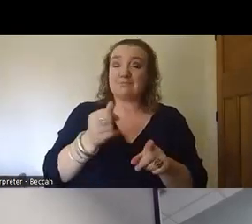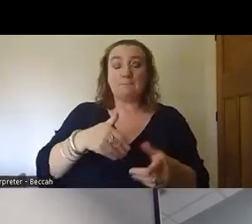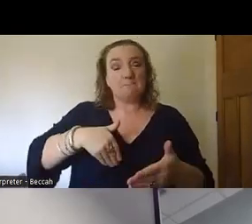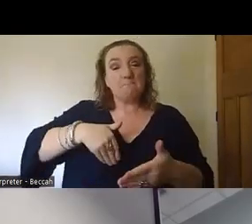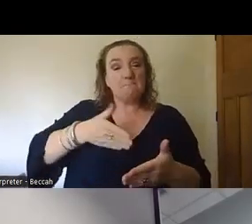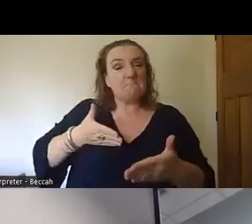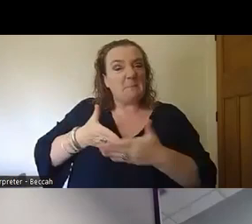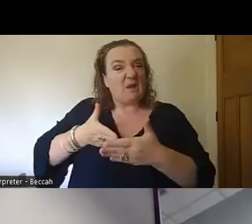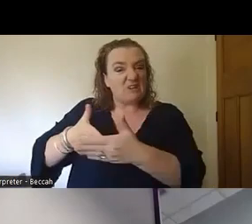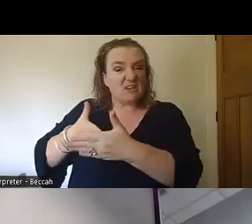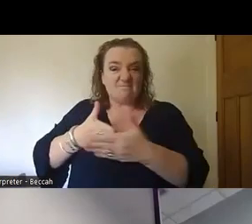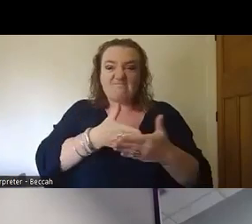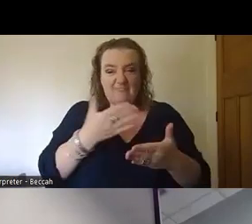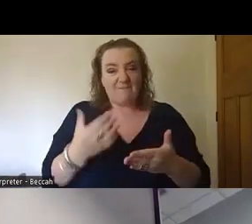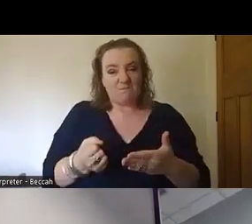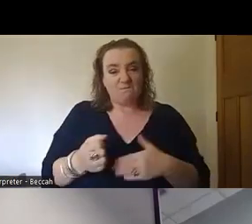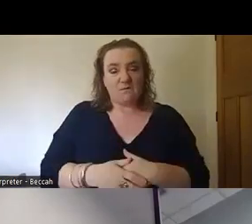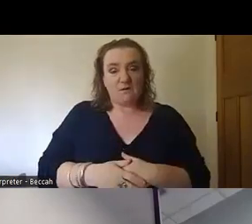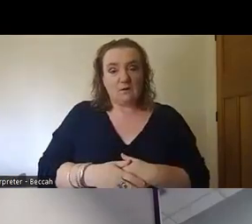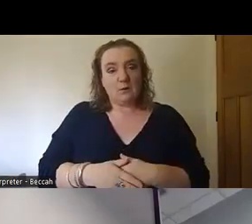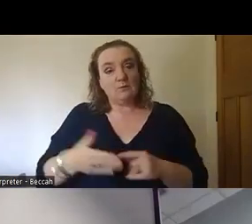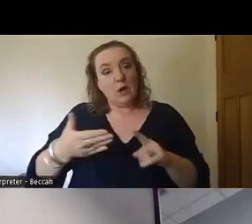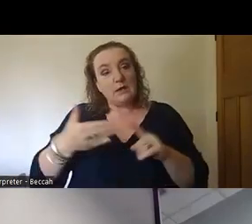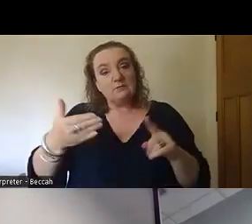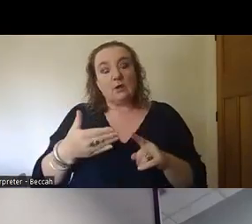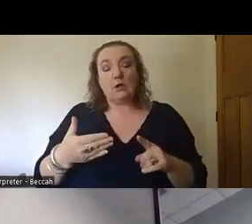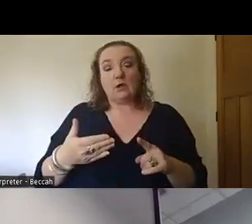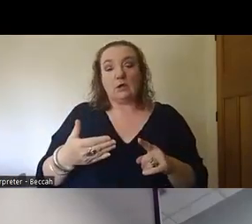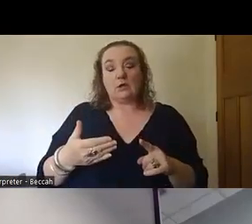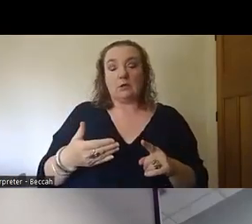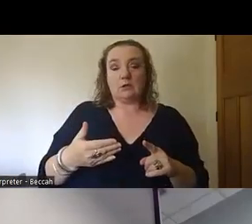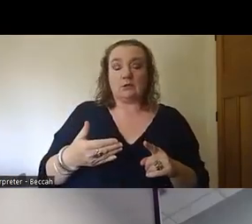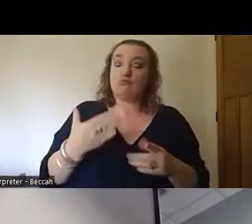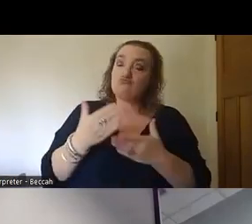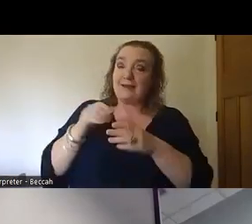that I guess we've identified, and are probably system barriers.